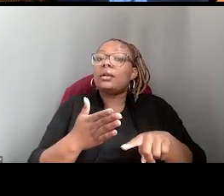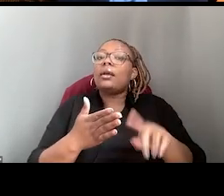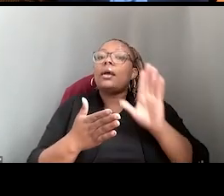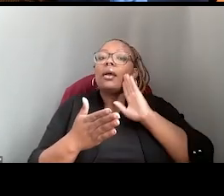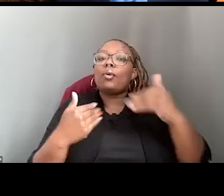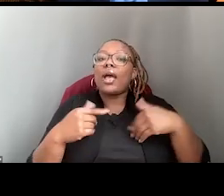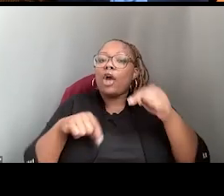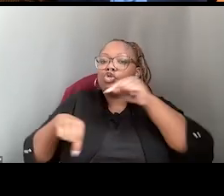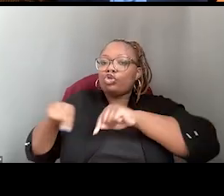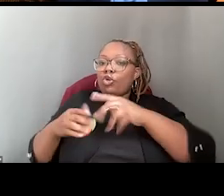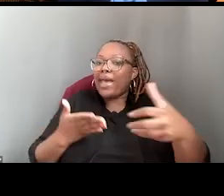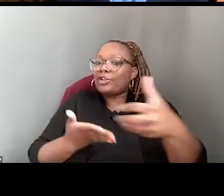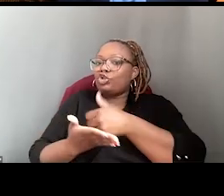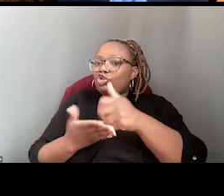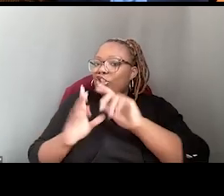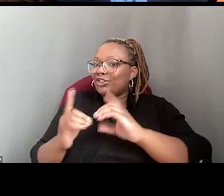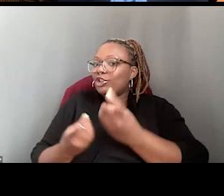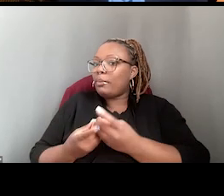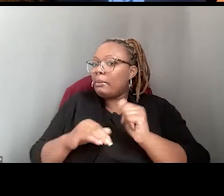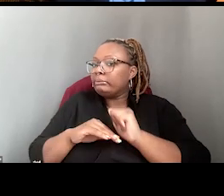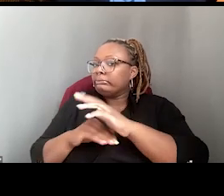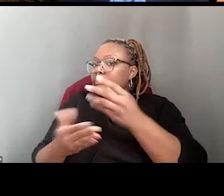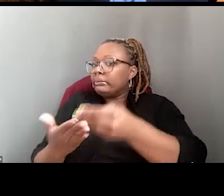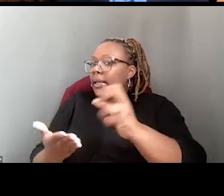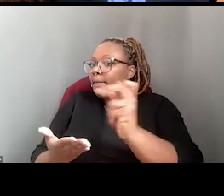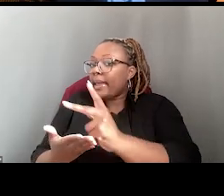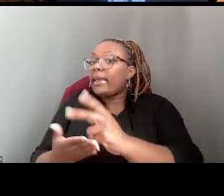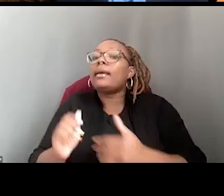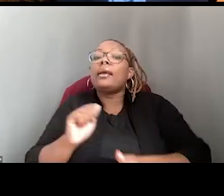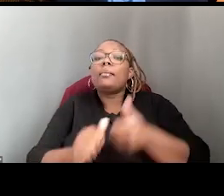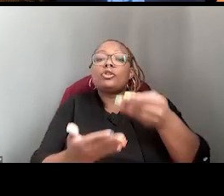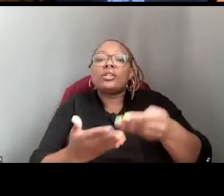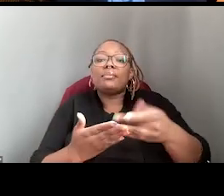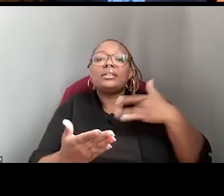In most cases those funds are good for six years. And I know we get lots of questions